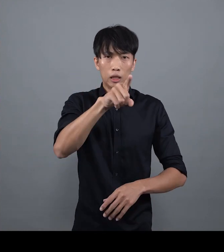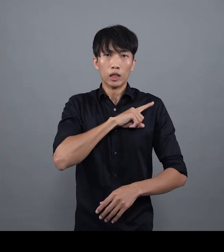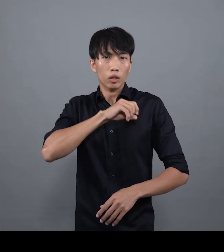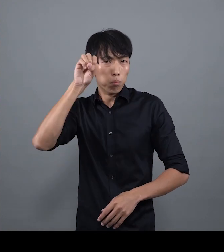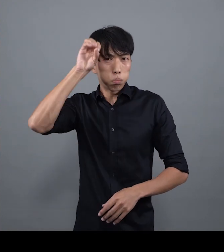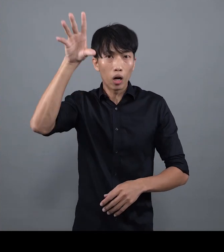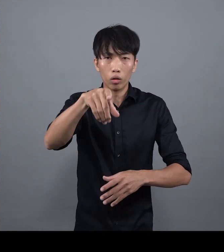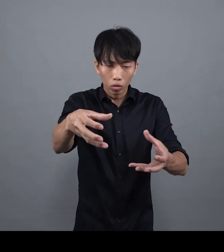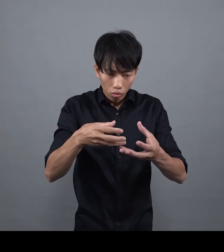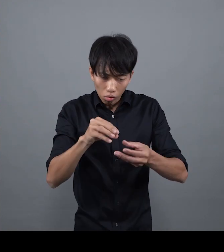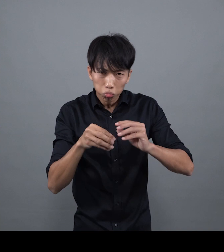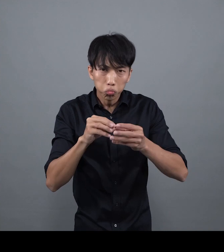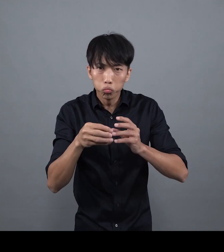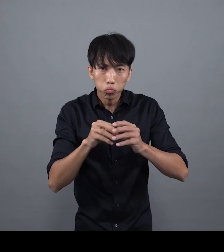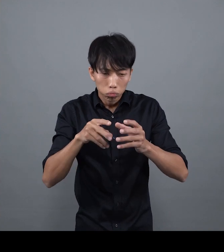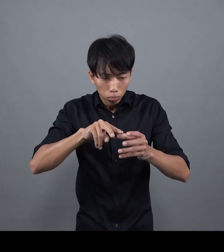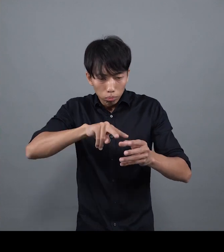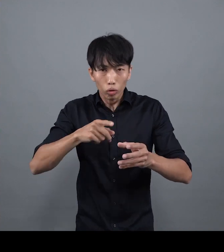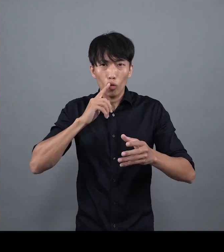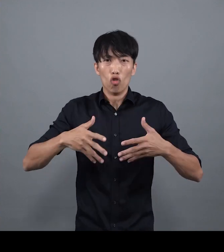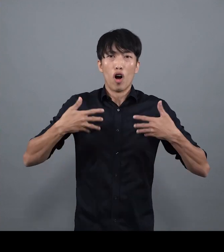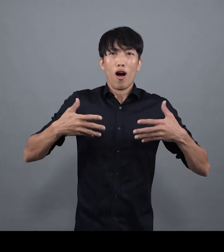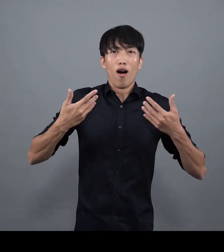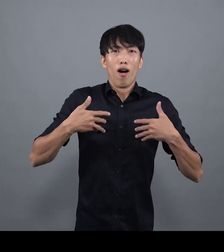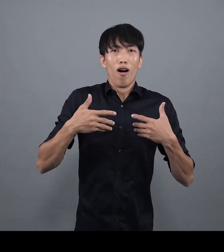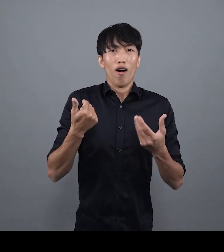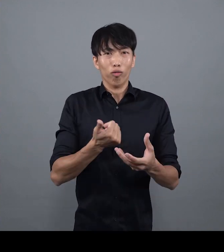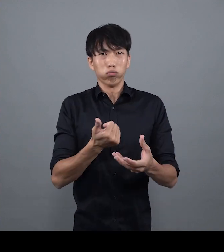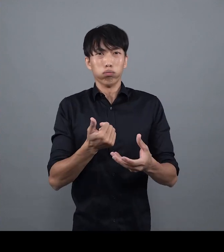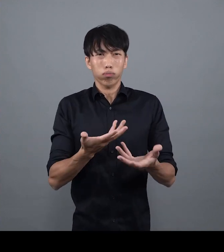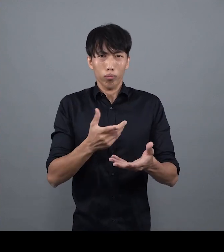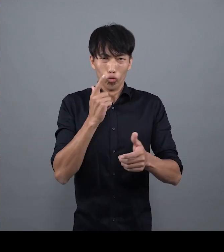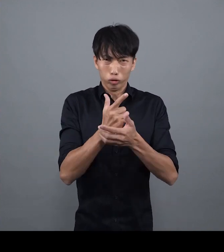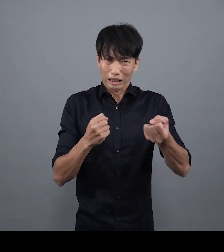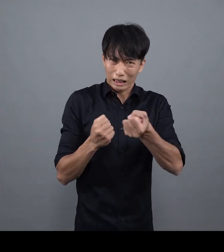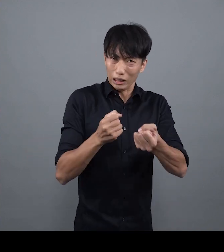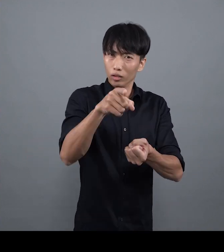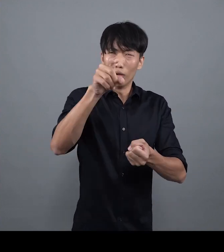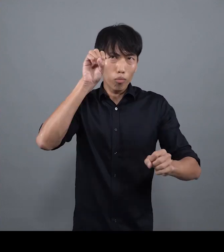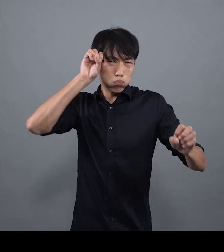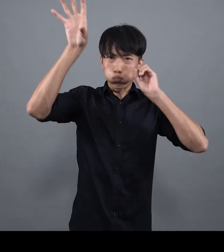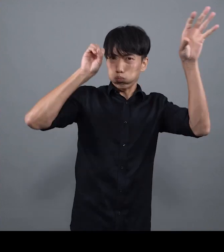are forms of power that you can play with while you’re creating or that can support you in your ability to create